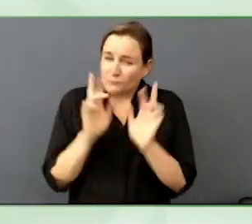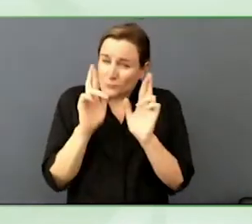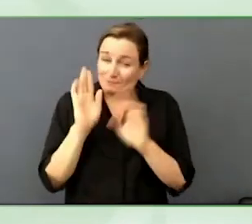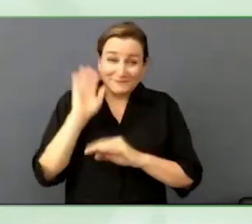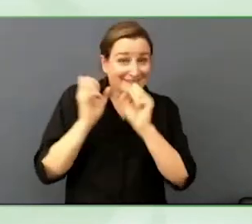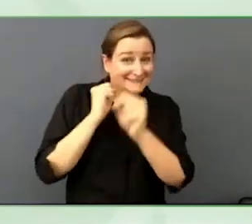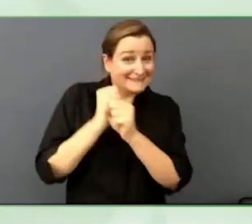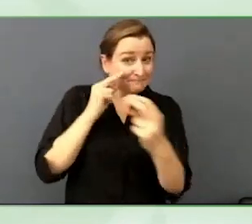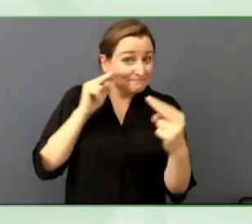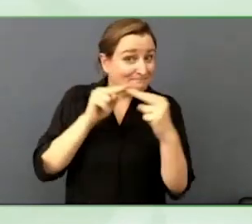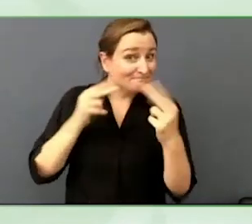Goodbye.